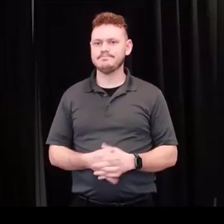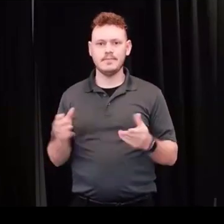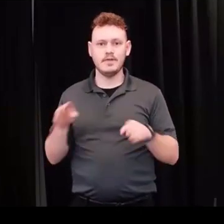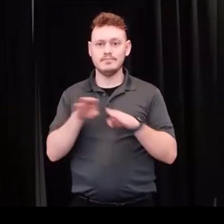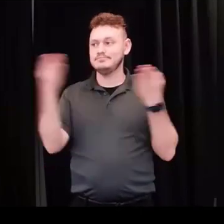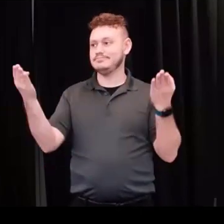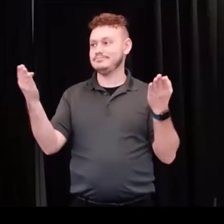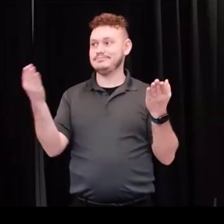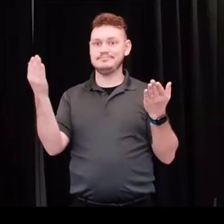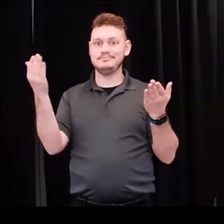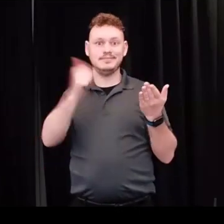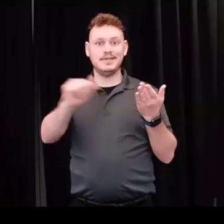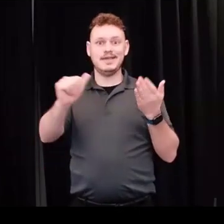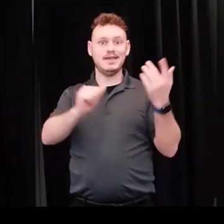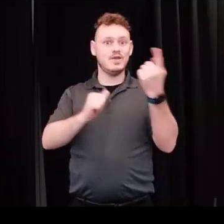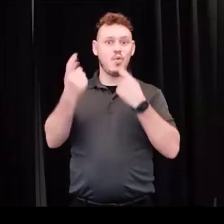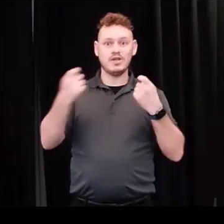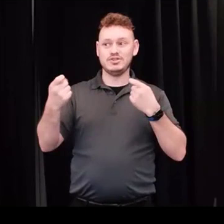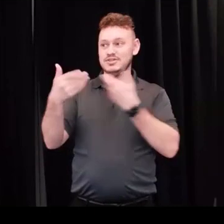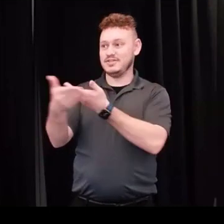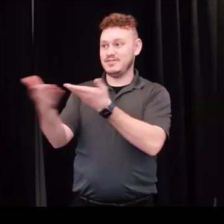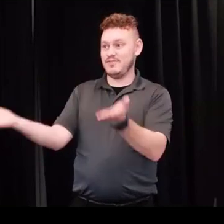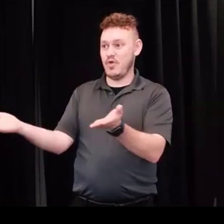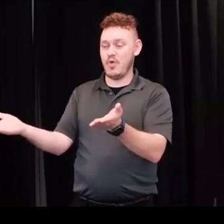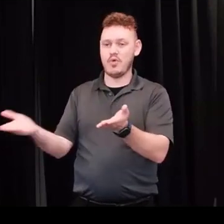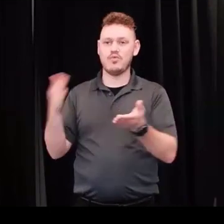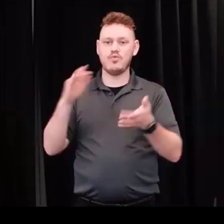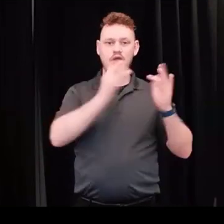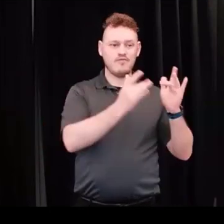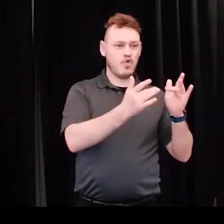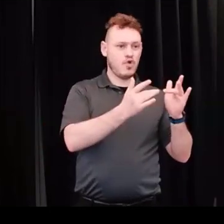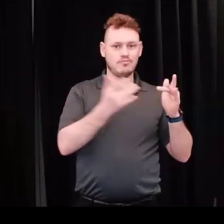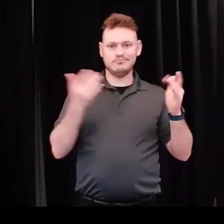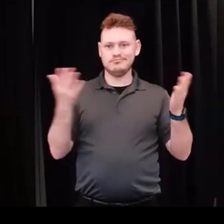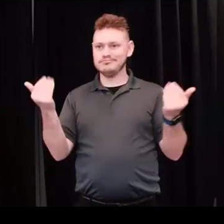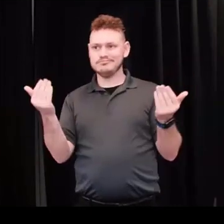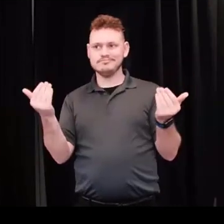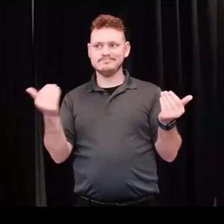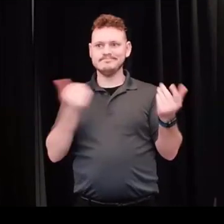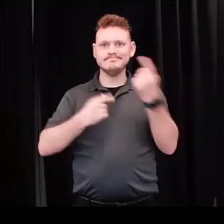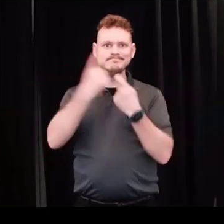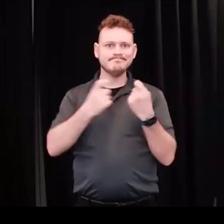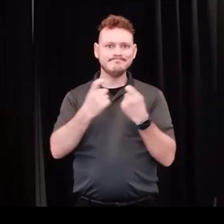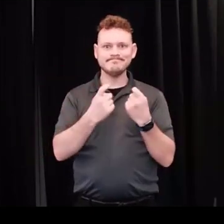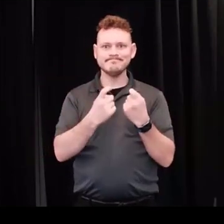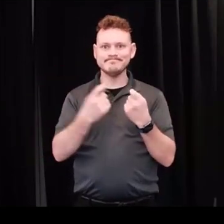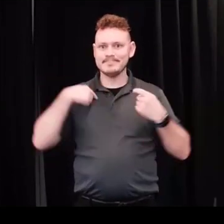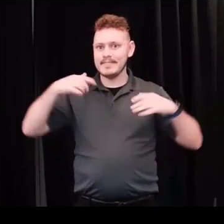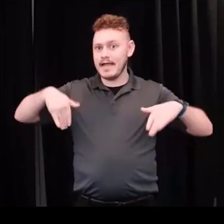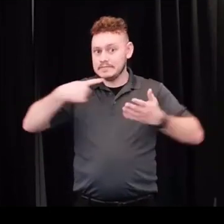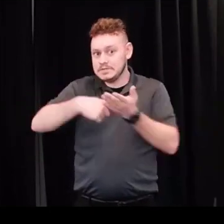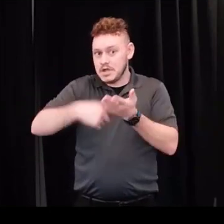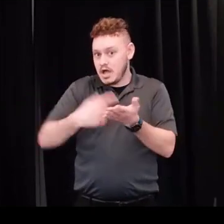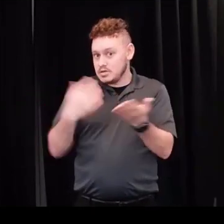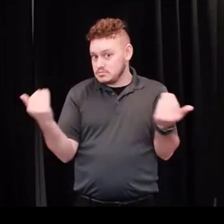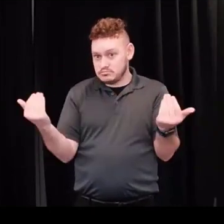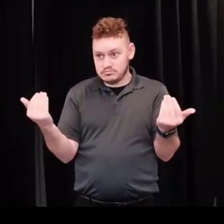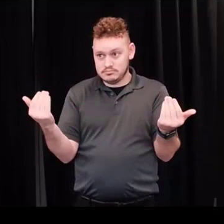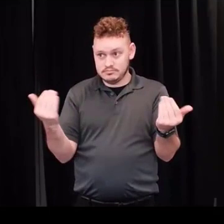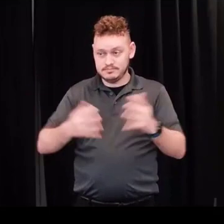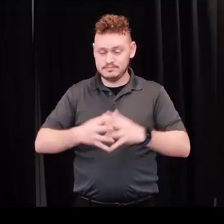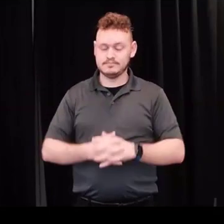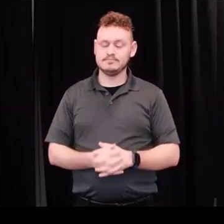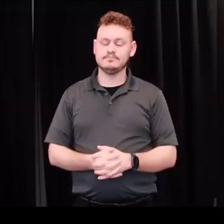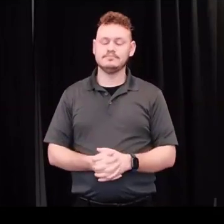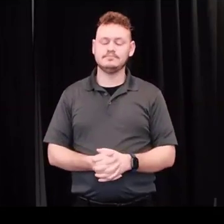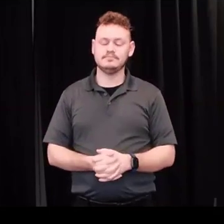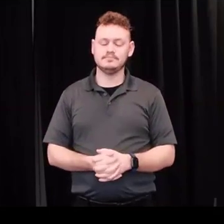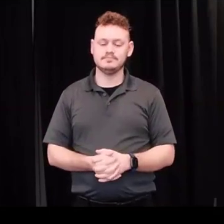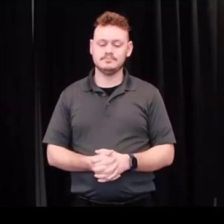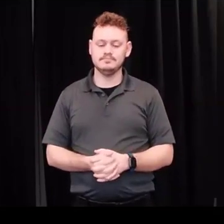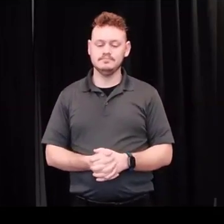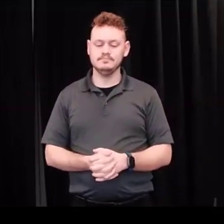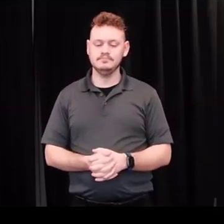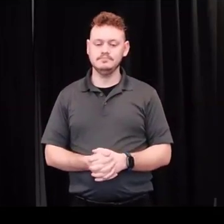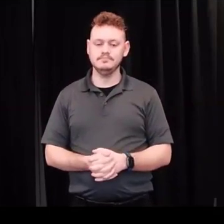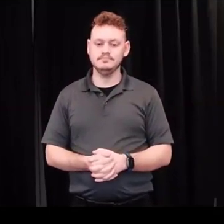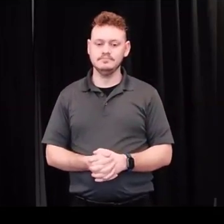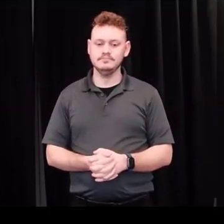up to any questions from the floor in the room, or in chat for anything that we haven't touched upon.